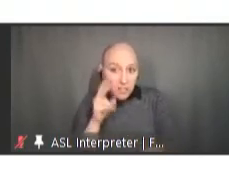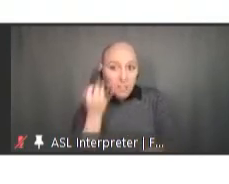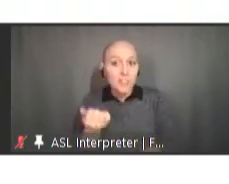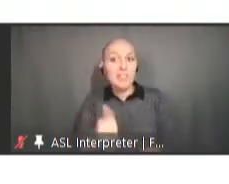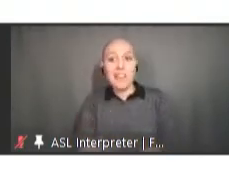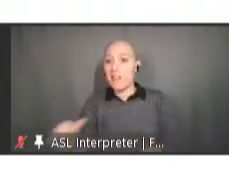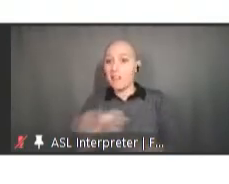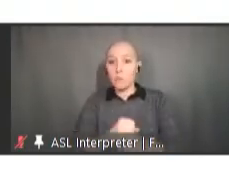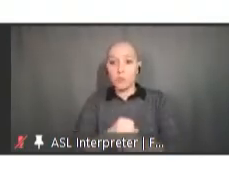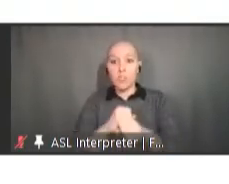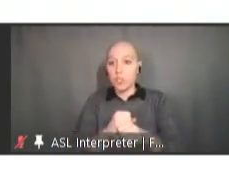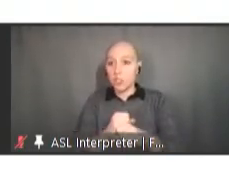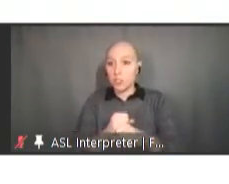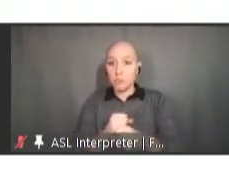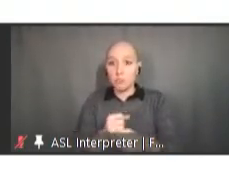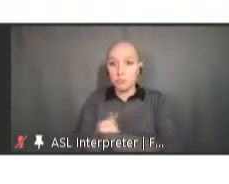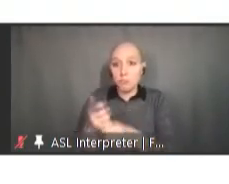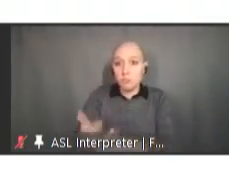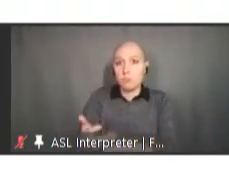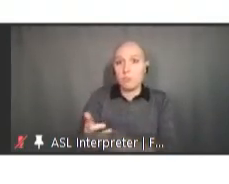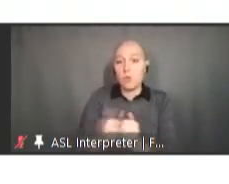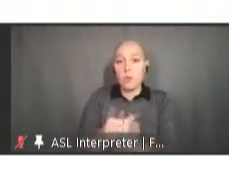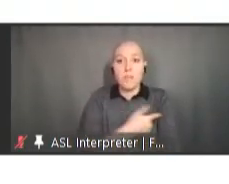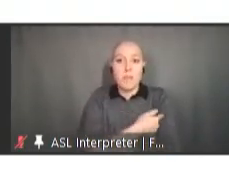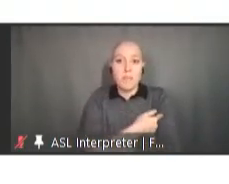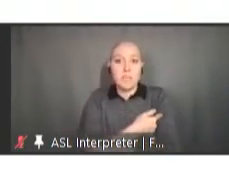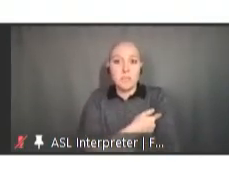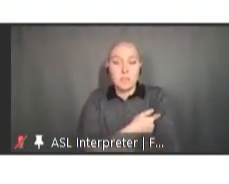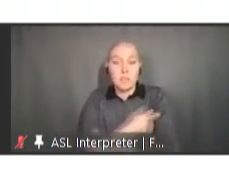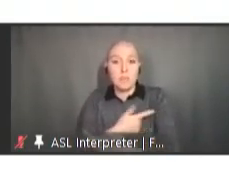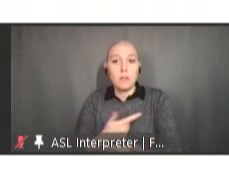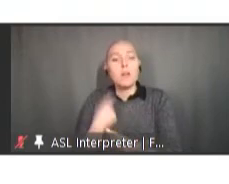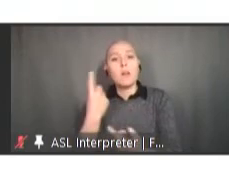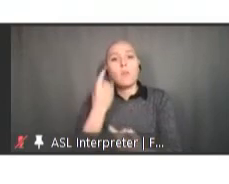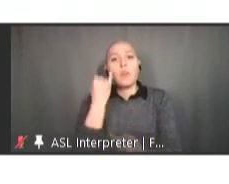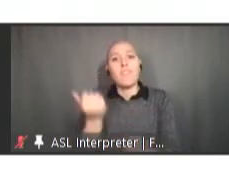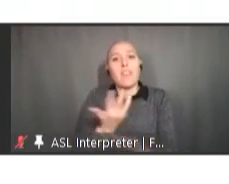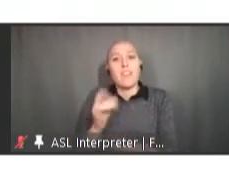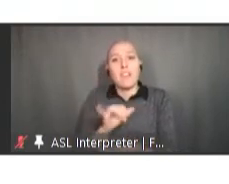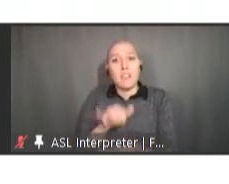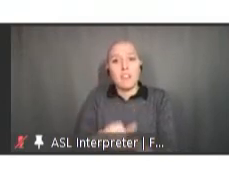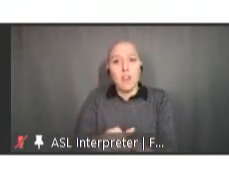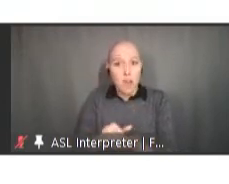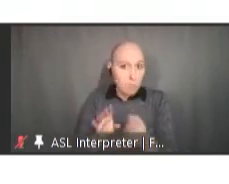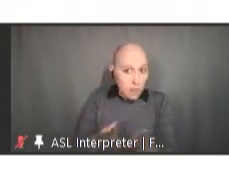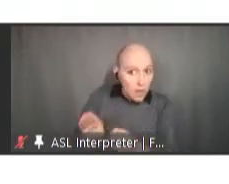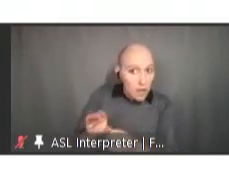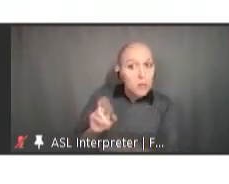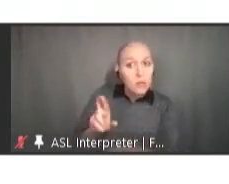the vaccine against the challenge. So, I wonder if anything like that is being planned or underway.